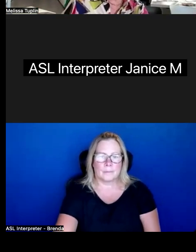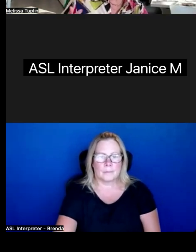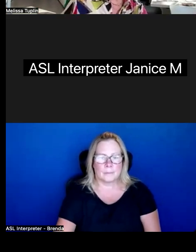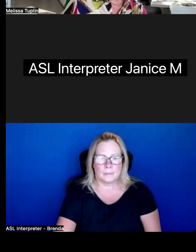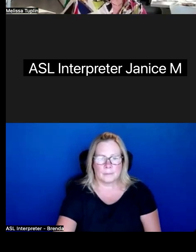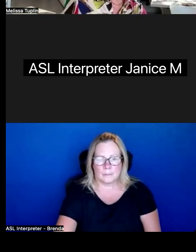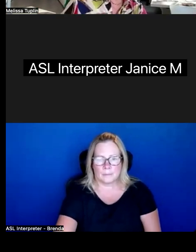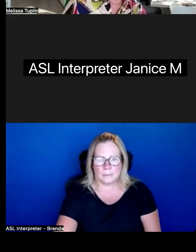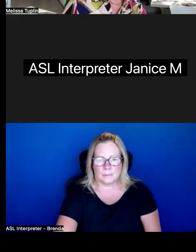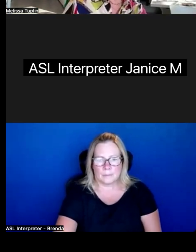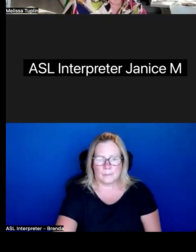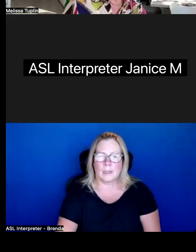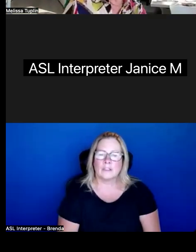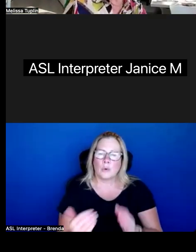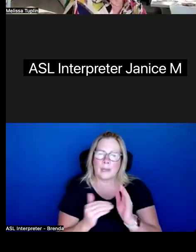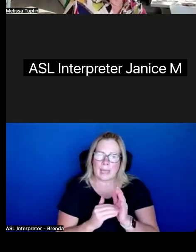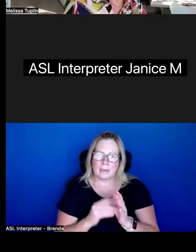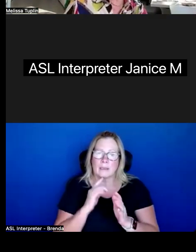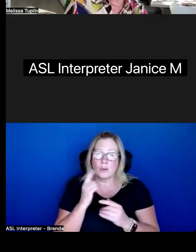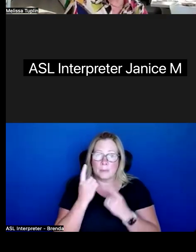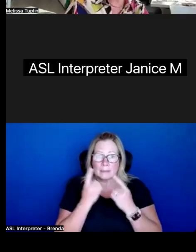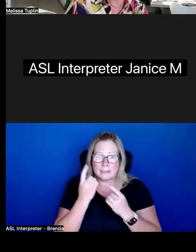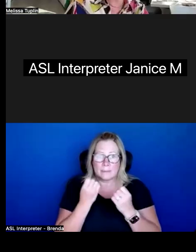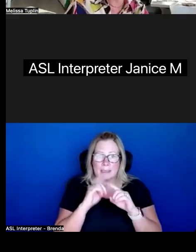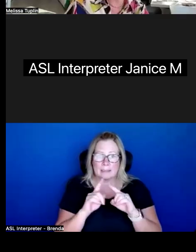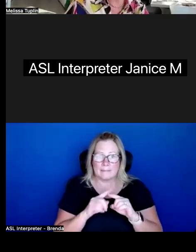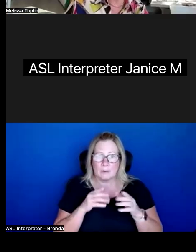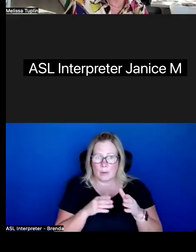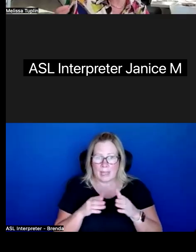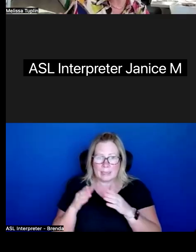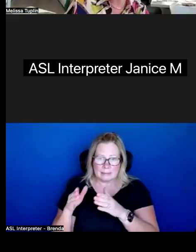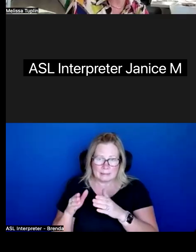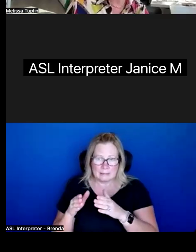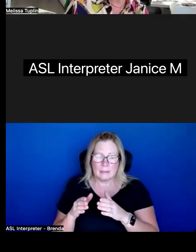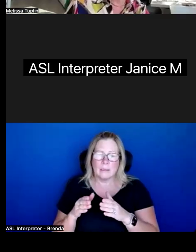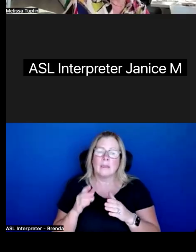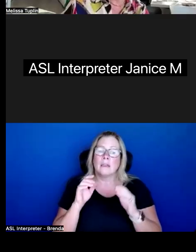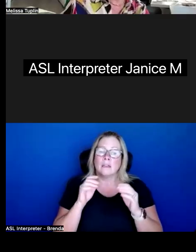this could be considered in a variety of ways. Social could refer to socializing or